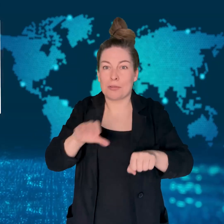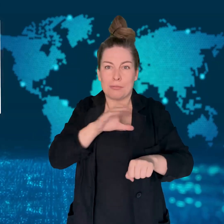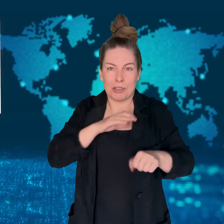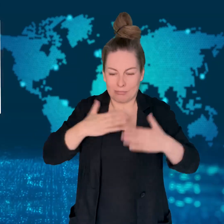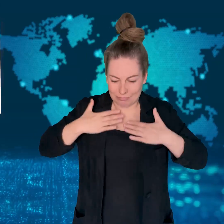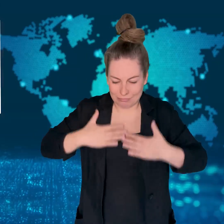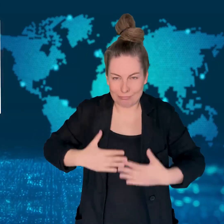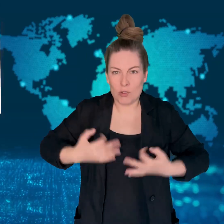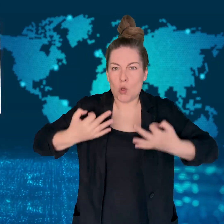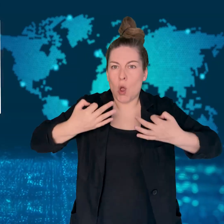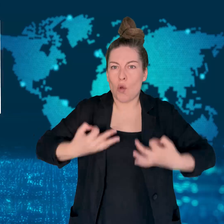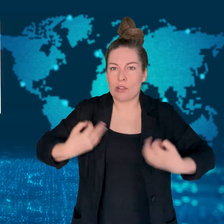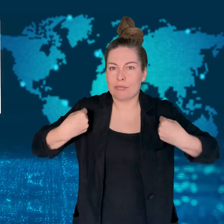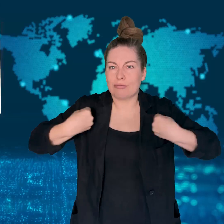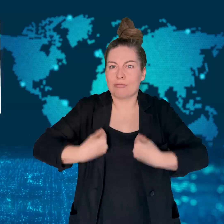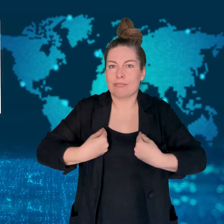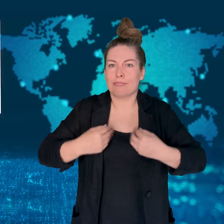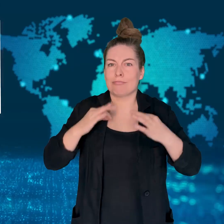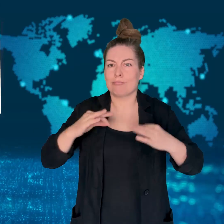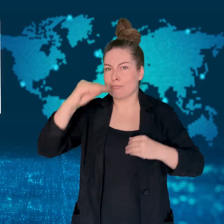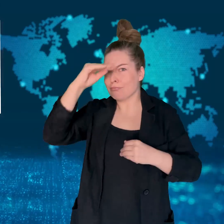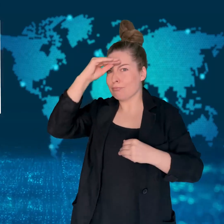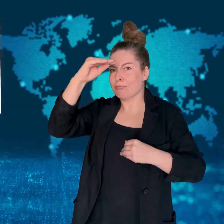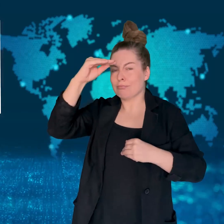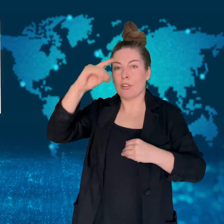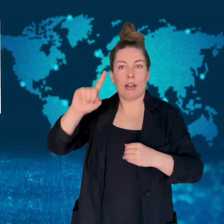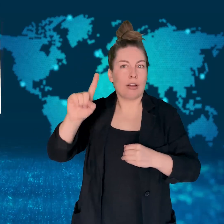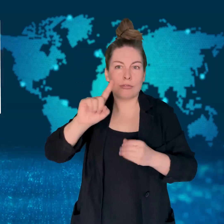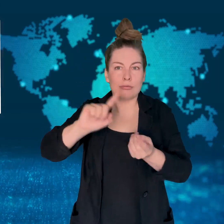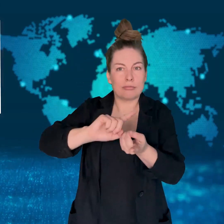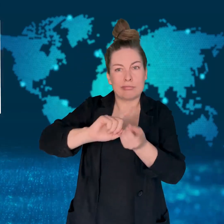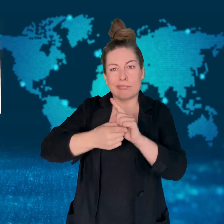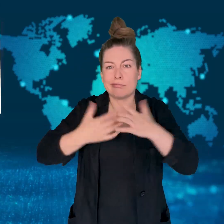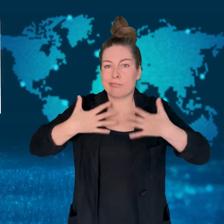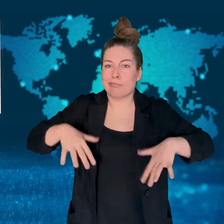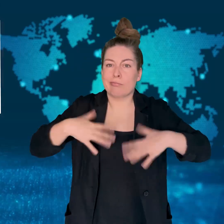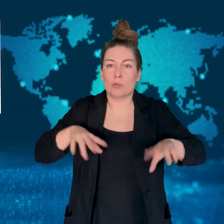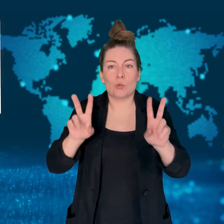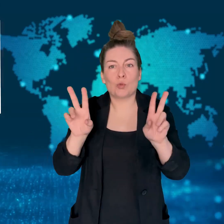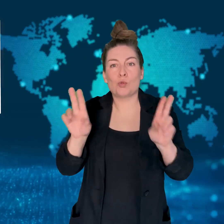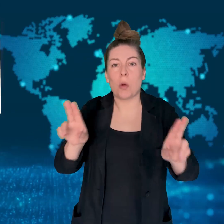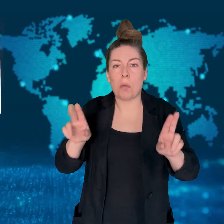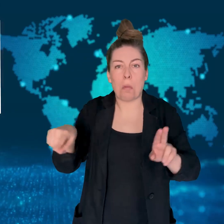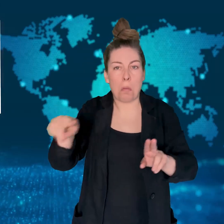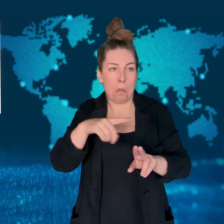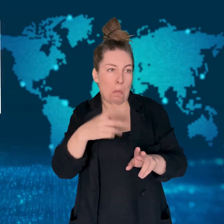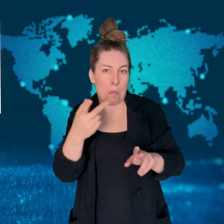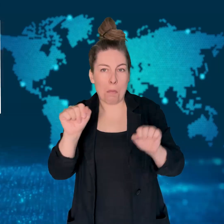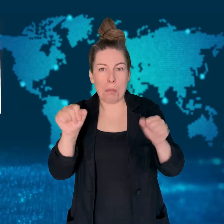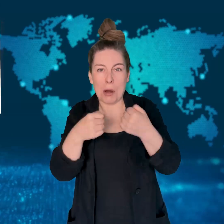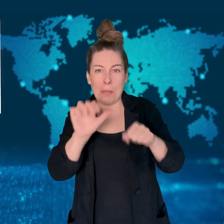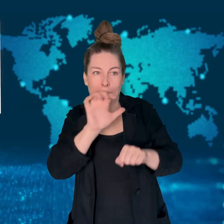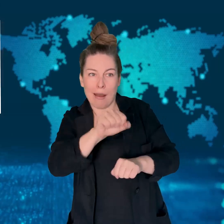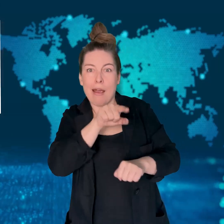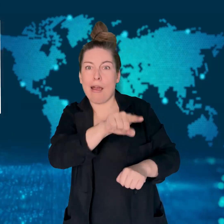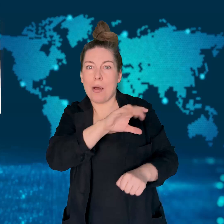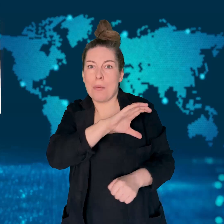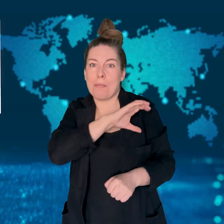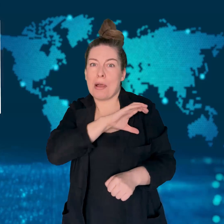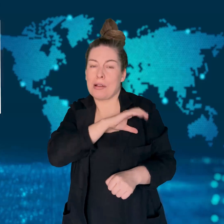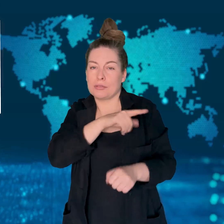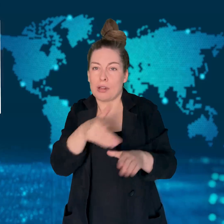The police patrol streets and restaurants, and monitor malls and parks.